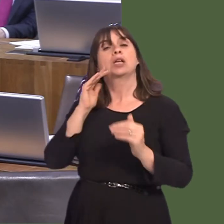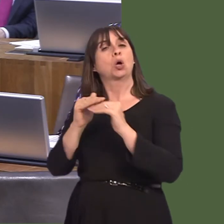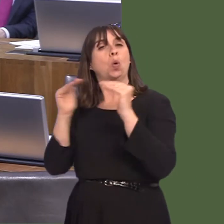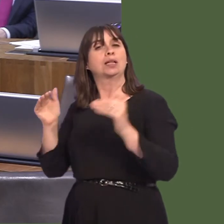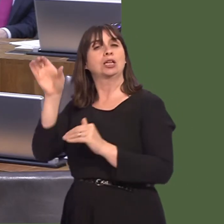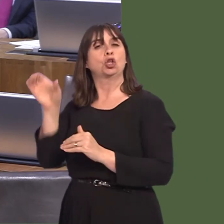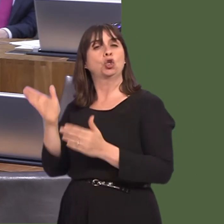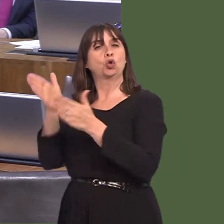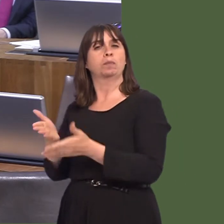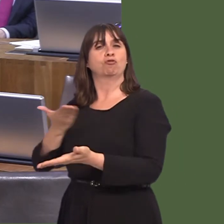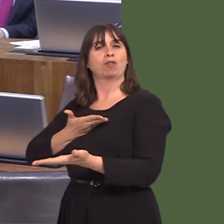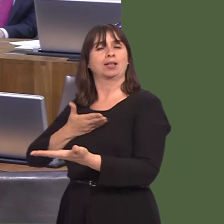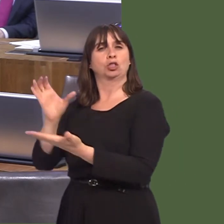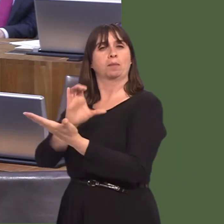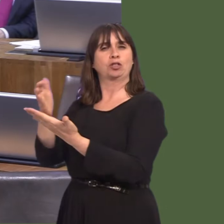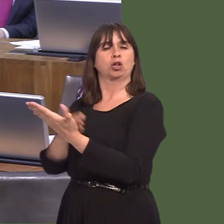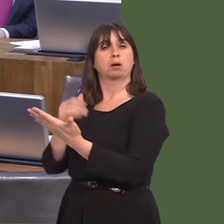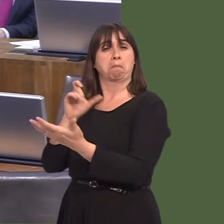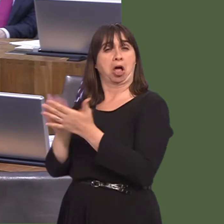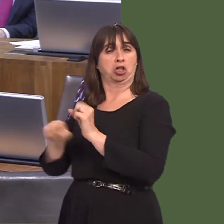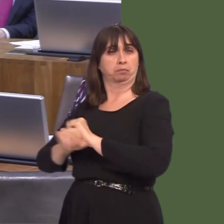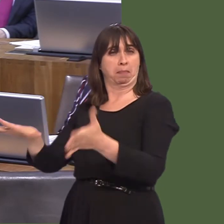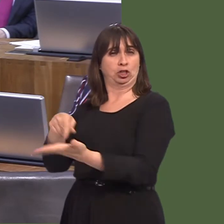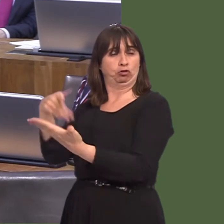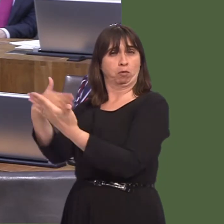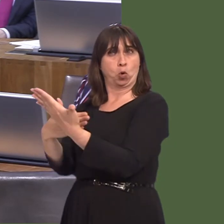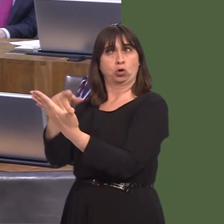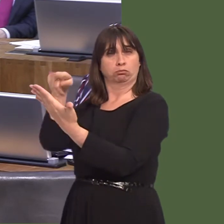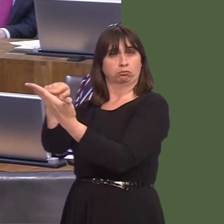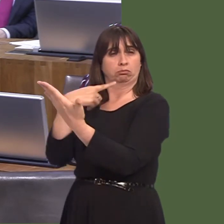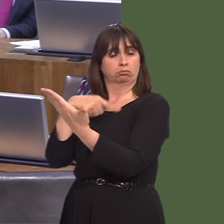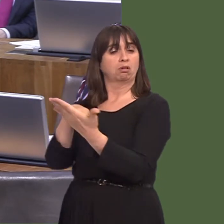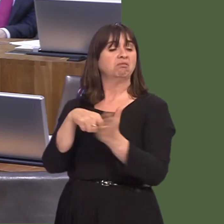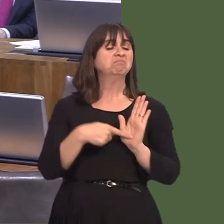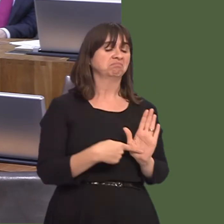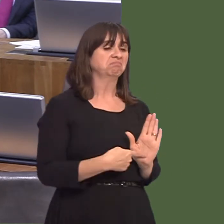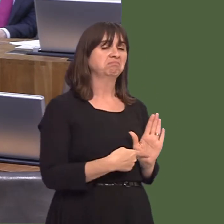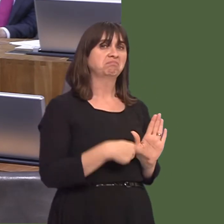report published in March, that suggests that we will see the reforms that they are proposing